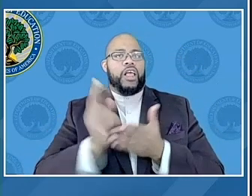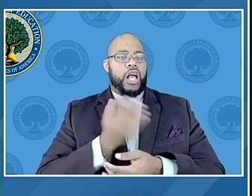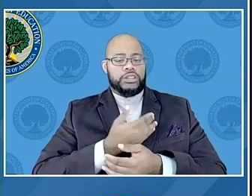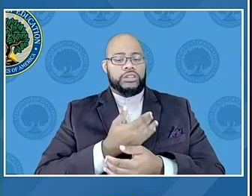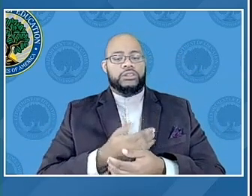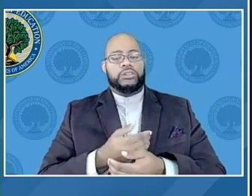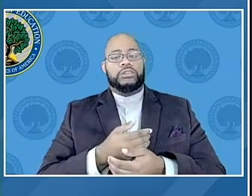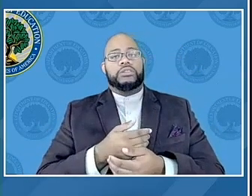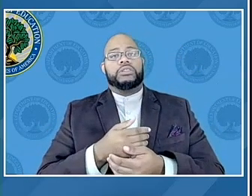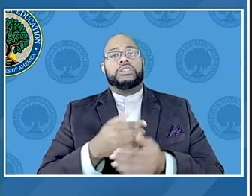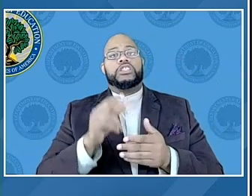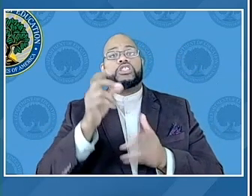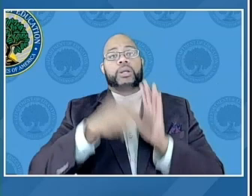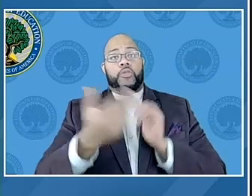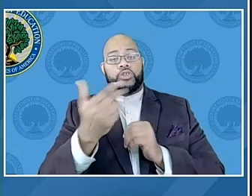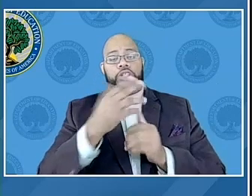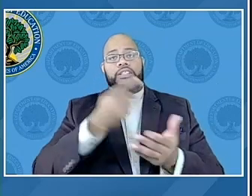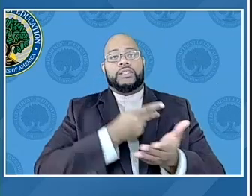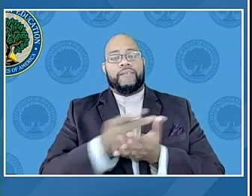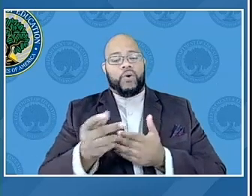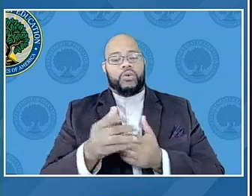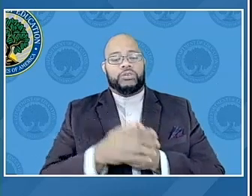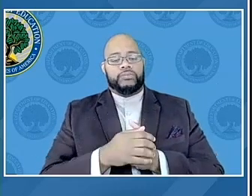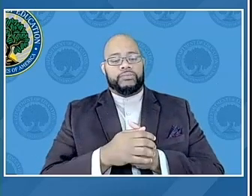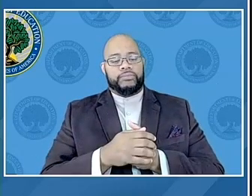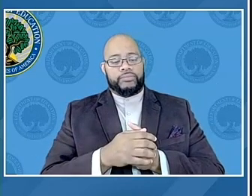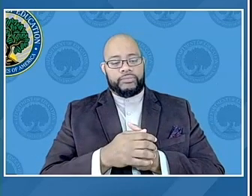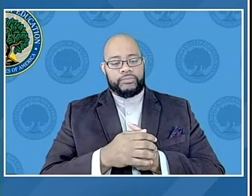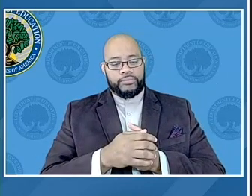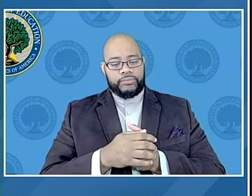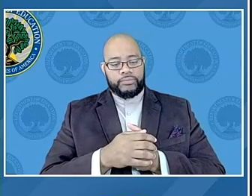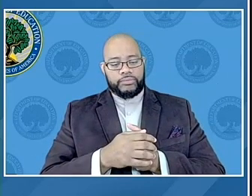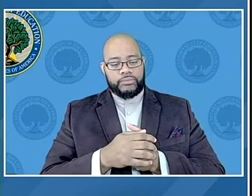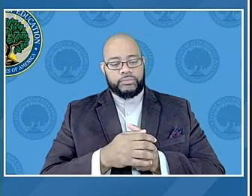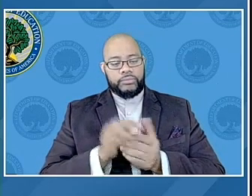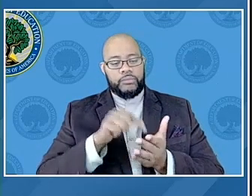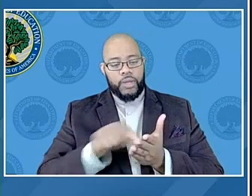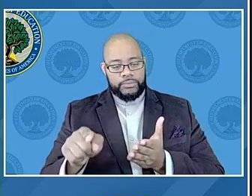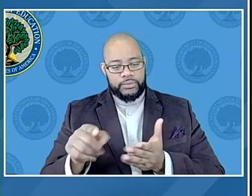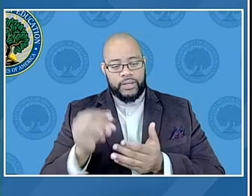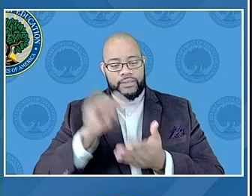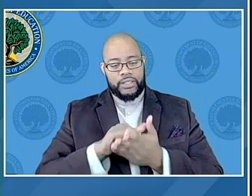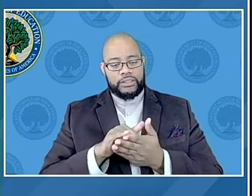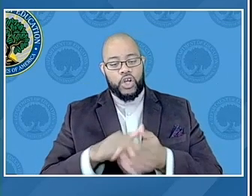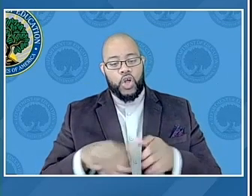payments- in chapter 13 payments. And this is a close for me.